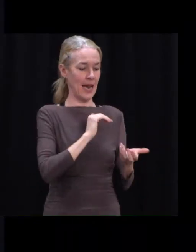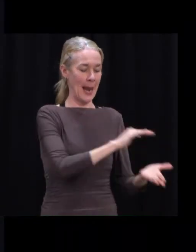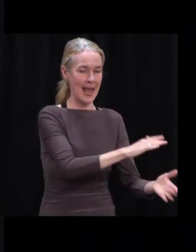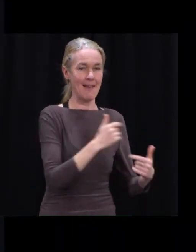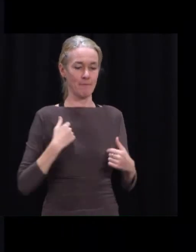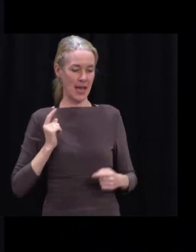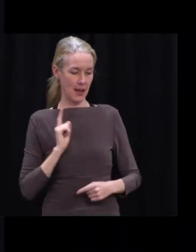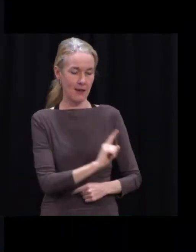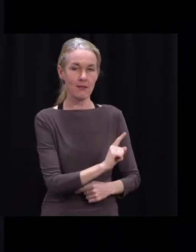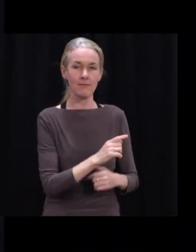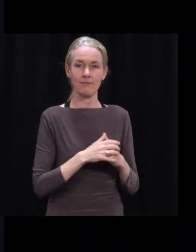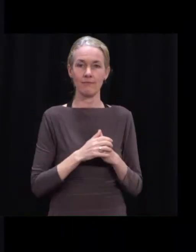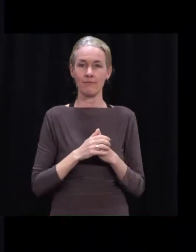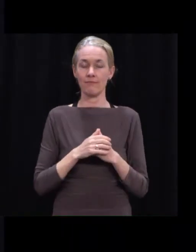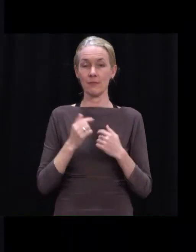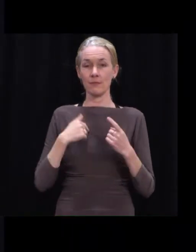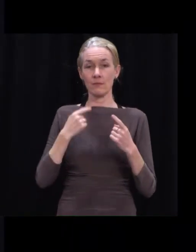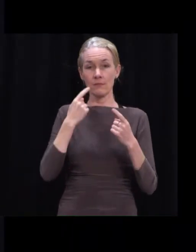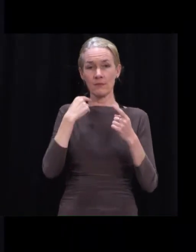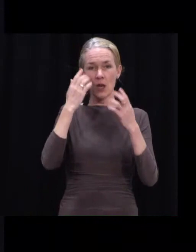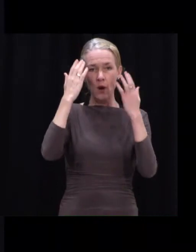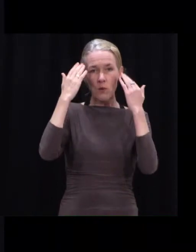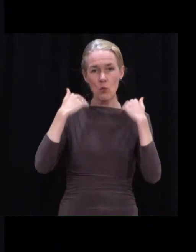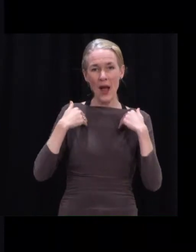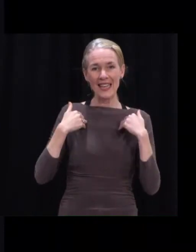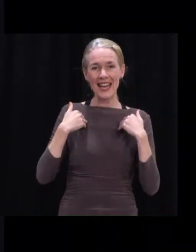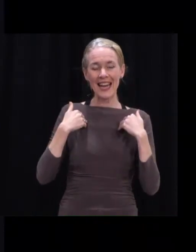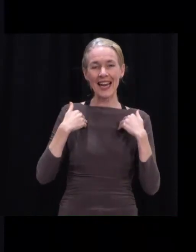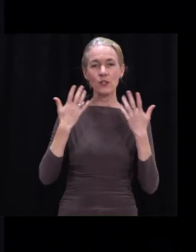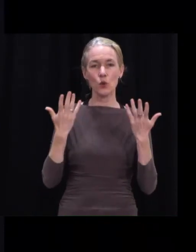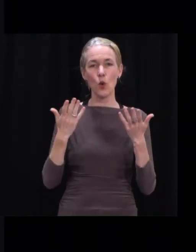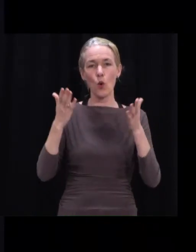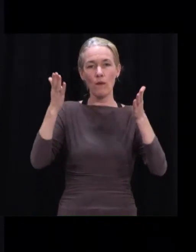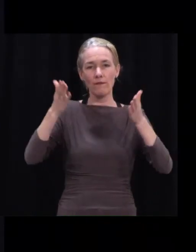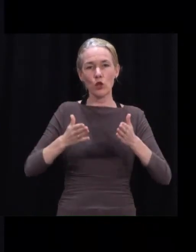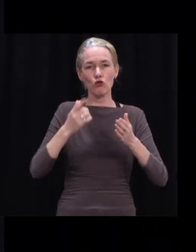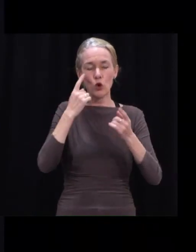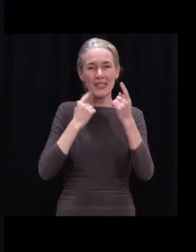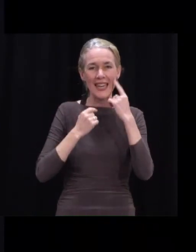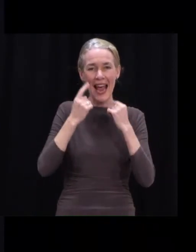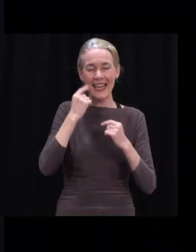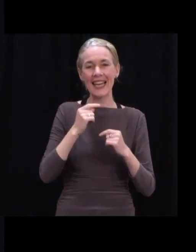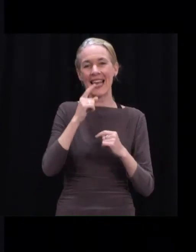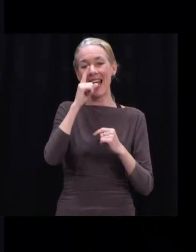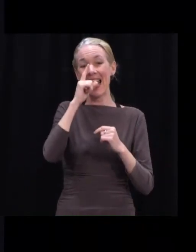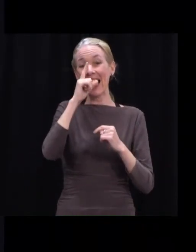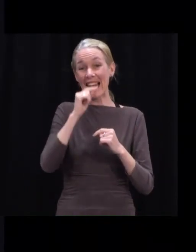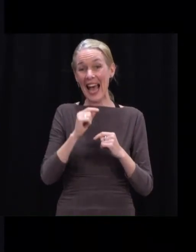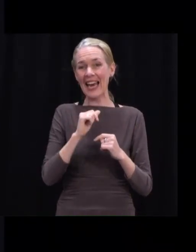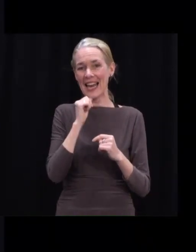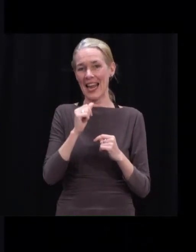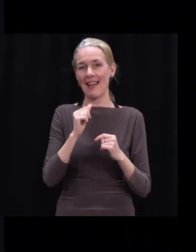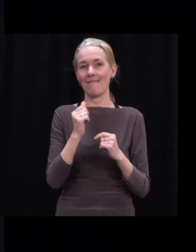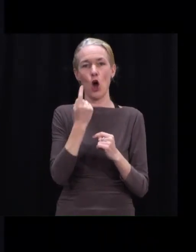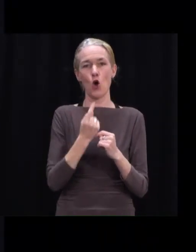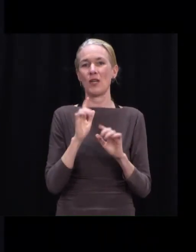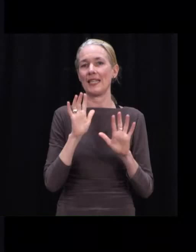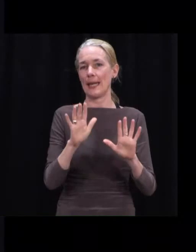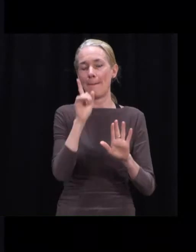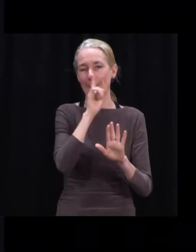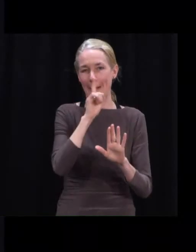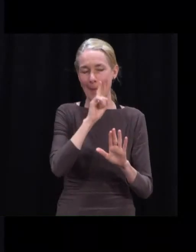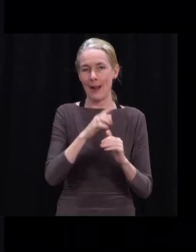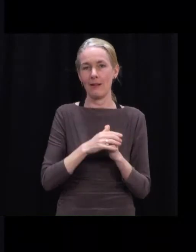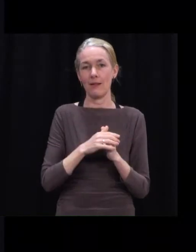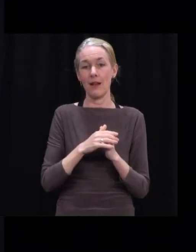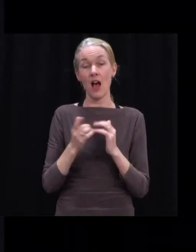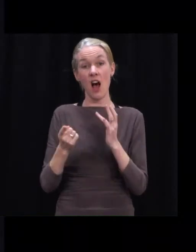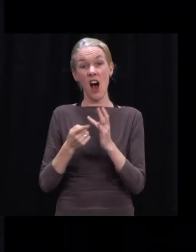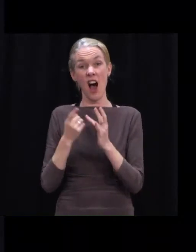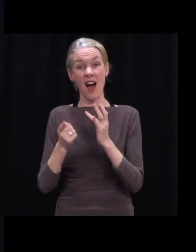those purchases or deliveries